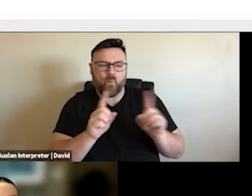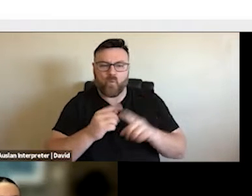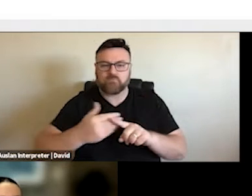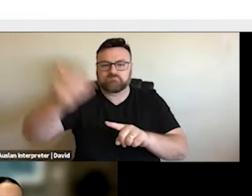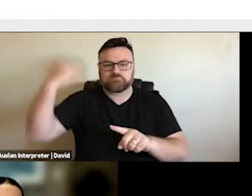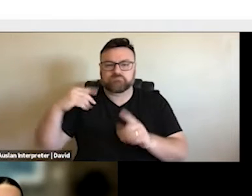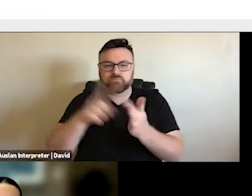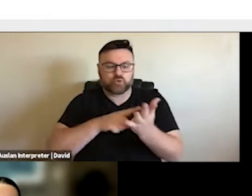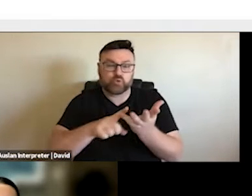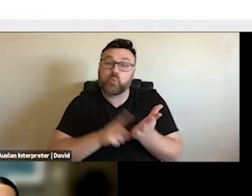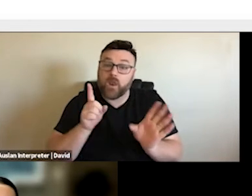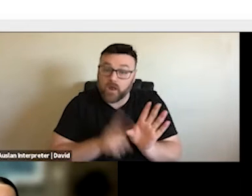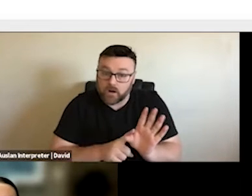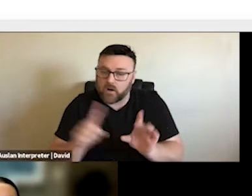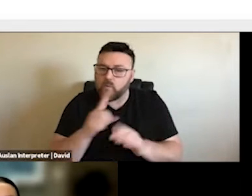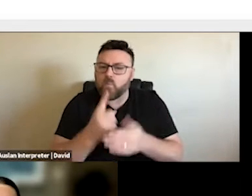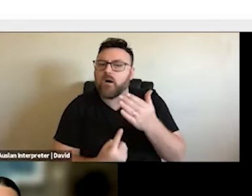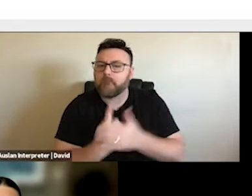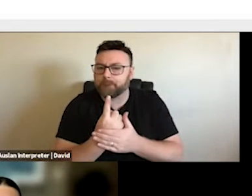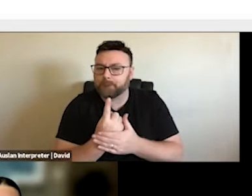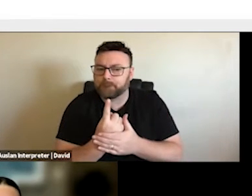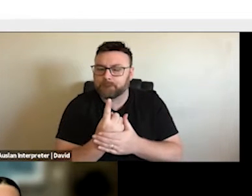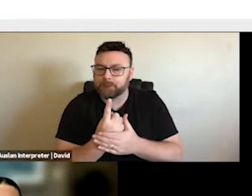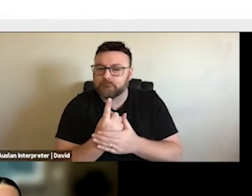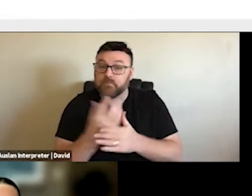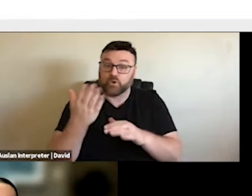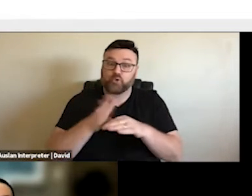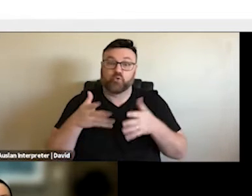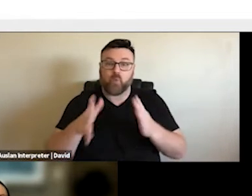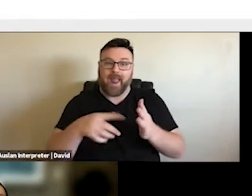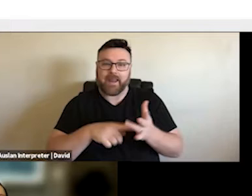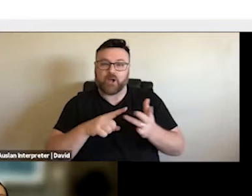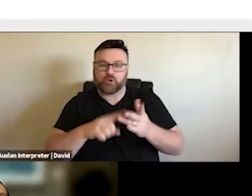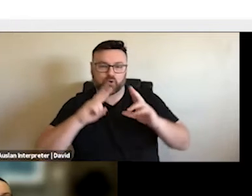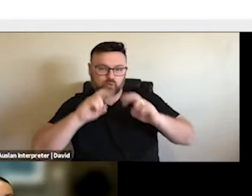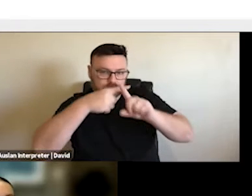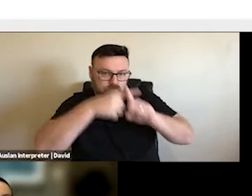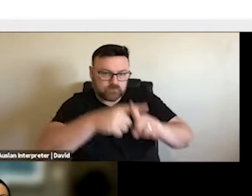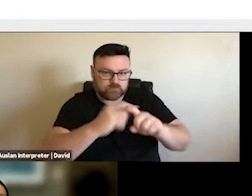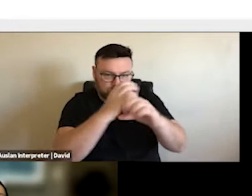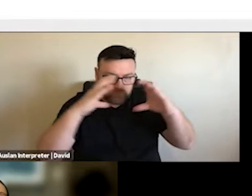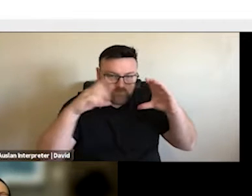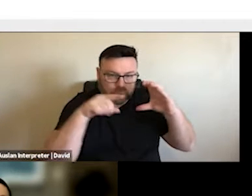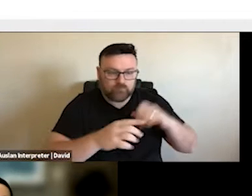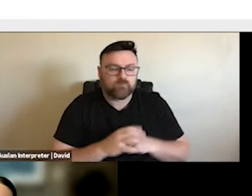We haven't looked at the data this way before, but it compares what people are doing online and off-line.